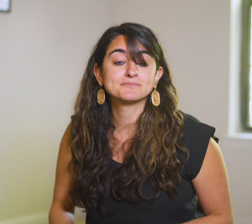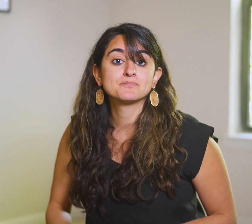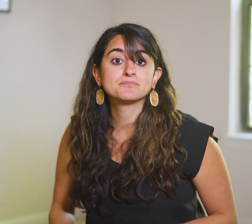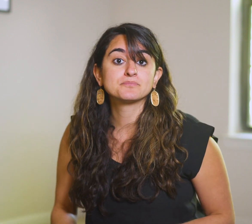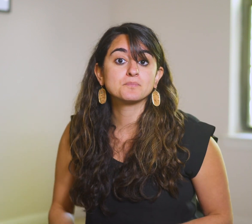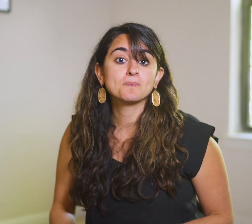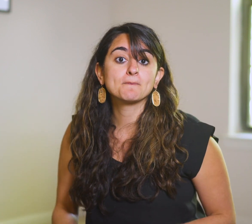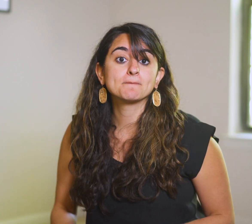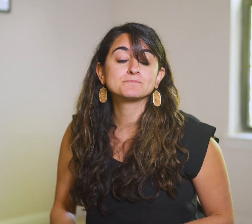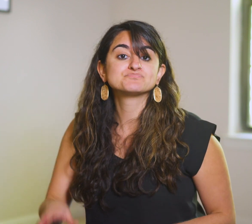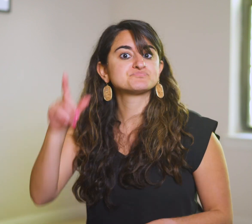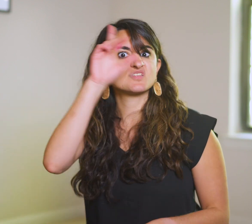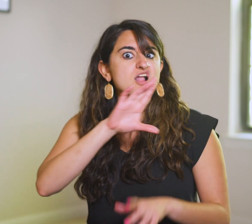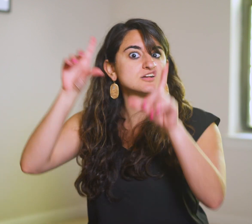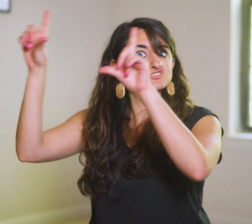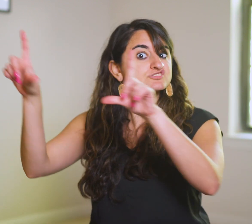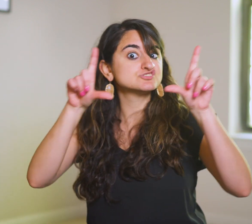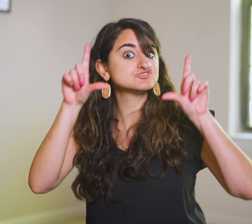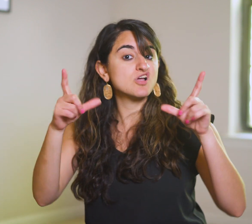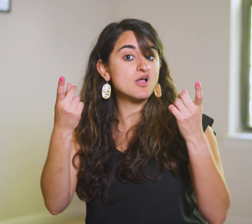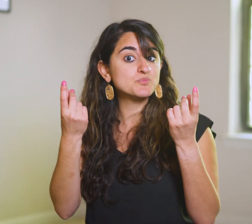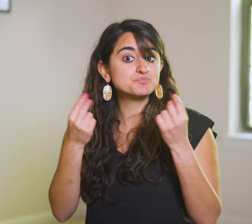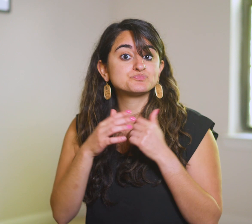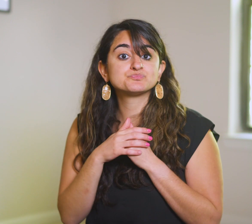The God Shot: